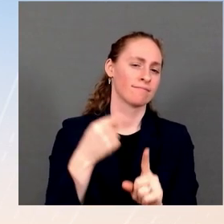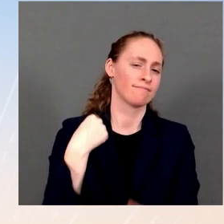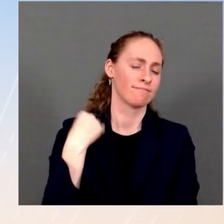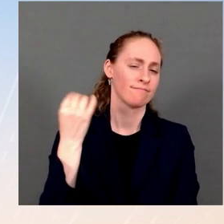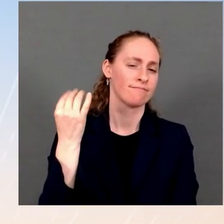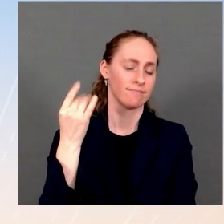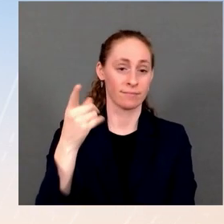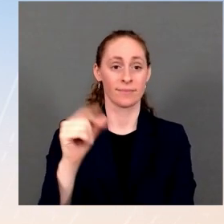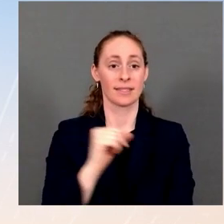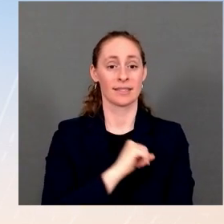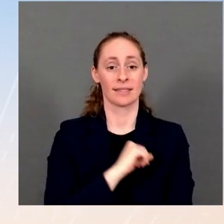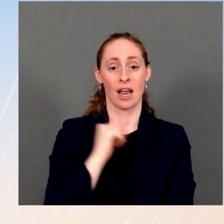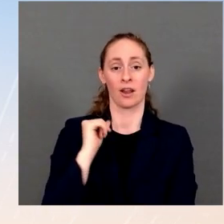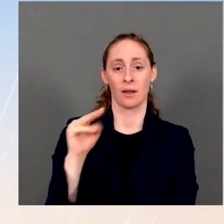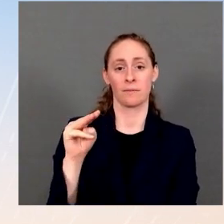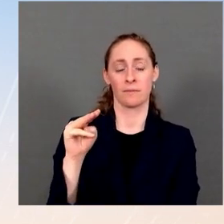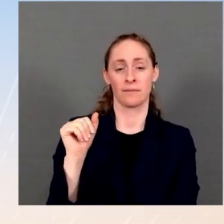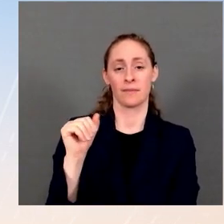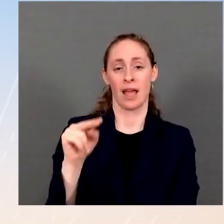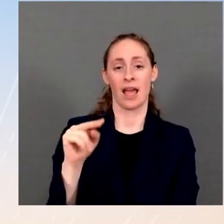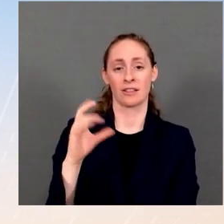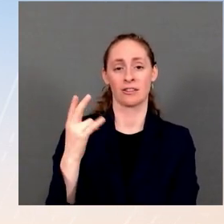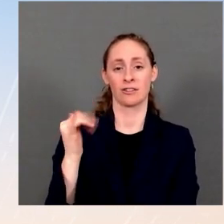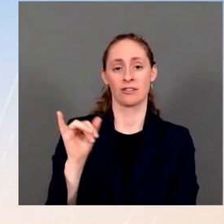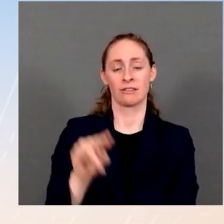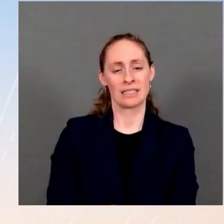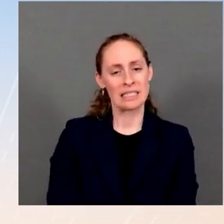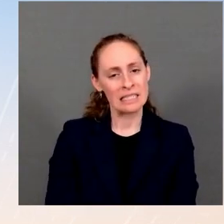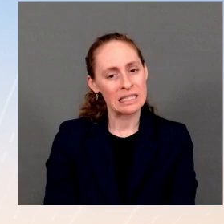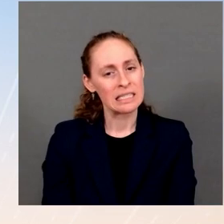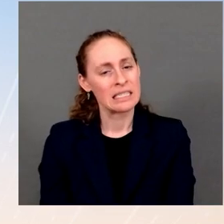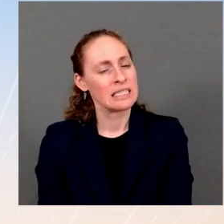And so, I do want to know: Is the White House